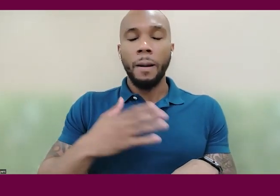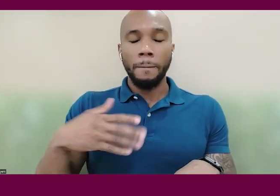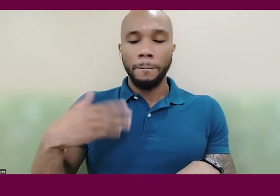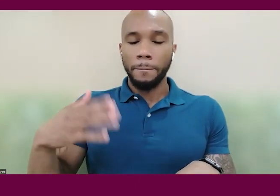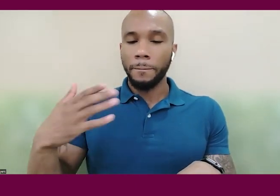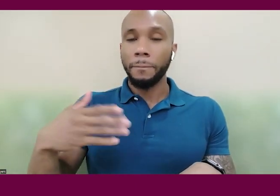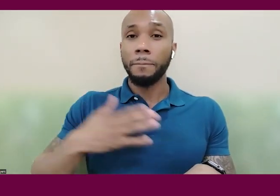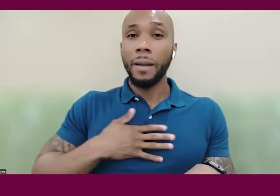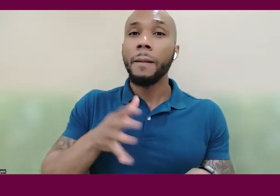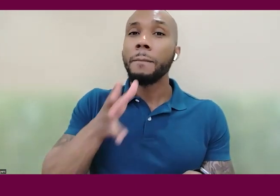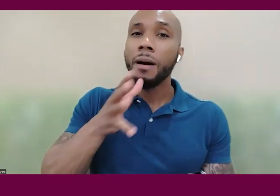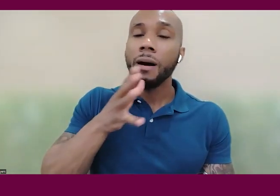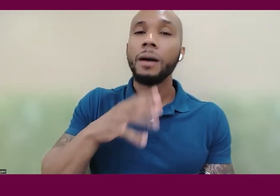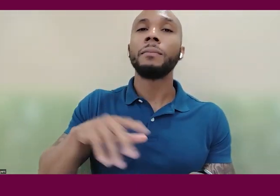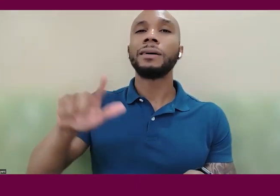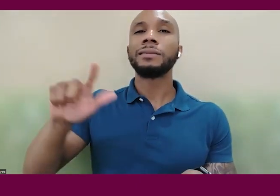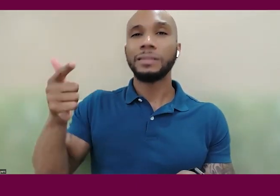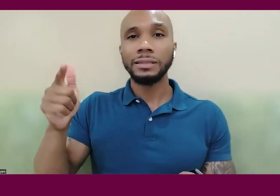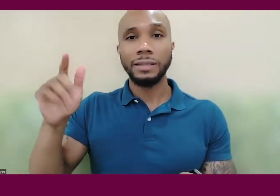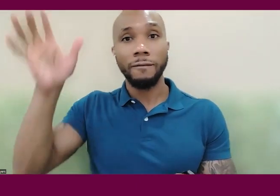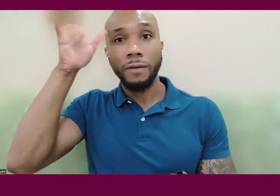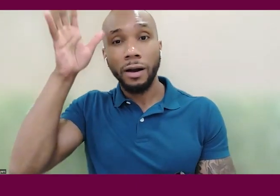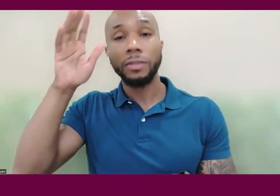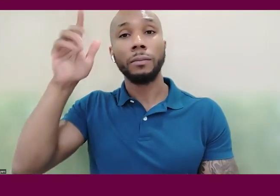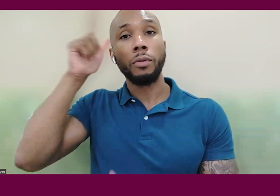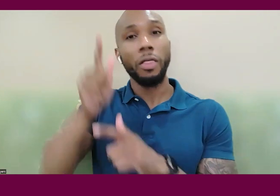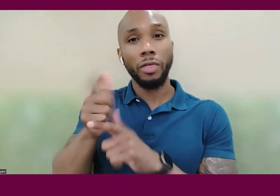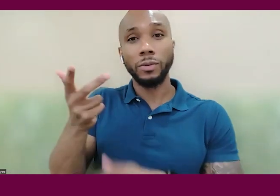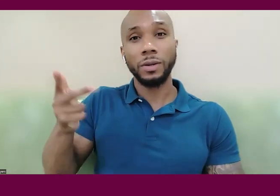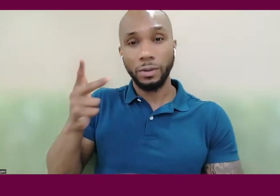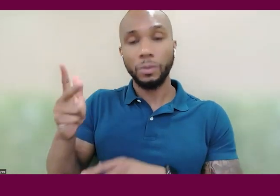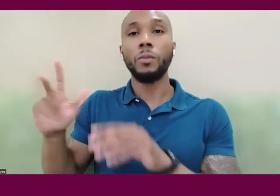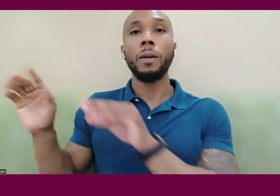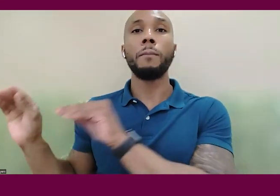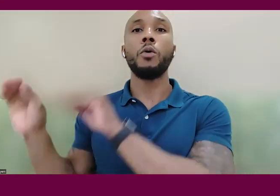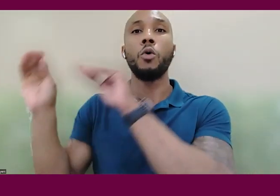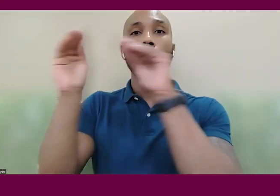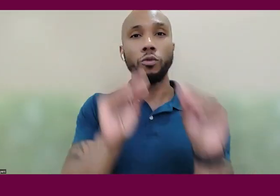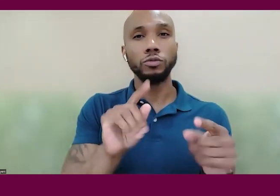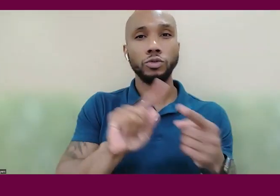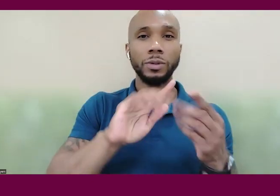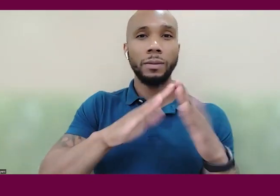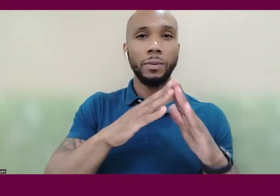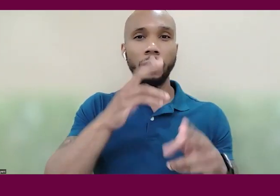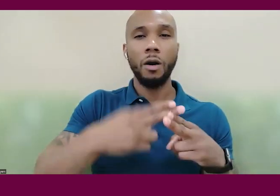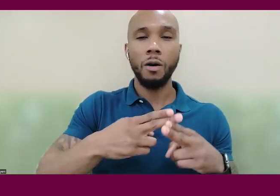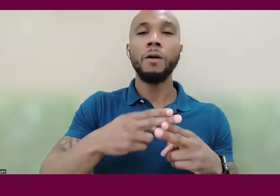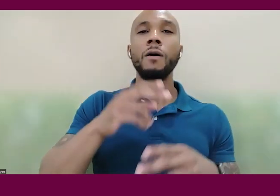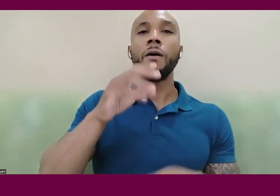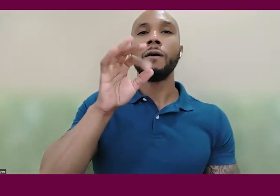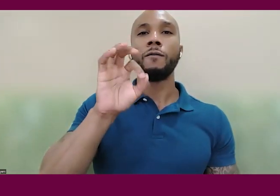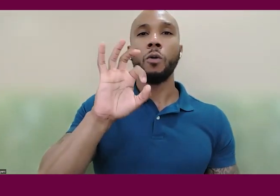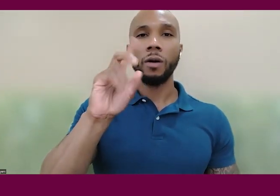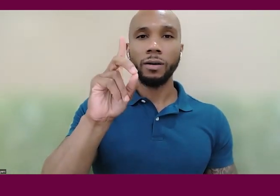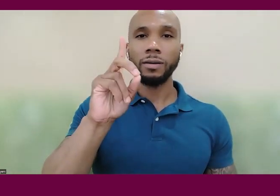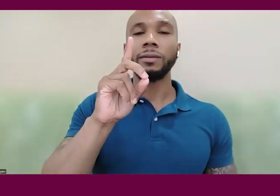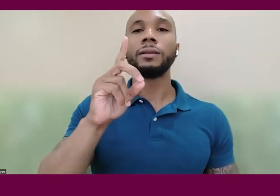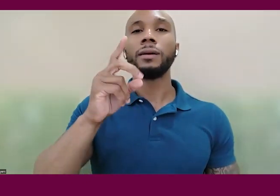My mother, my stepfather, my brother and I moved from East Chicago, Indiana to a neighborhood called Ford Heights.